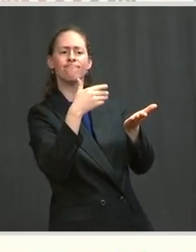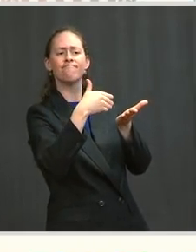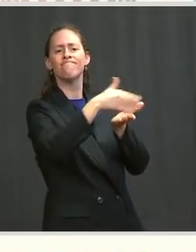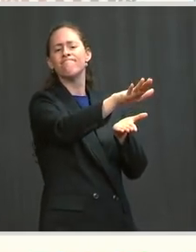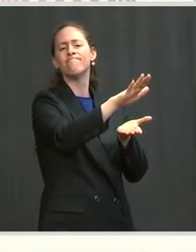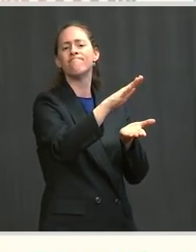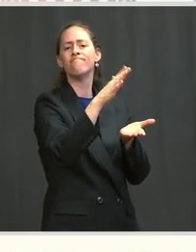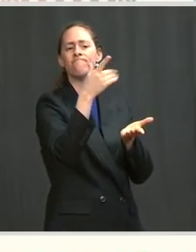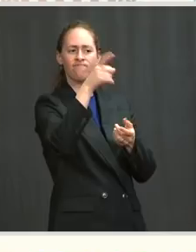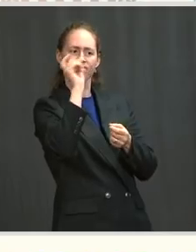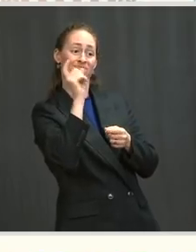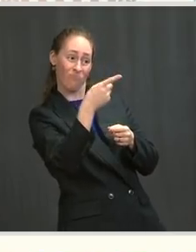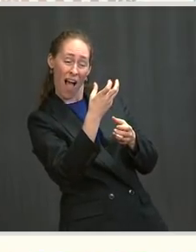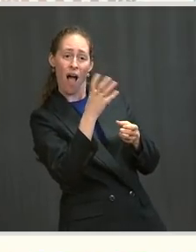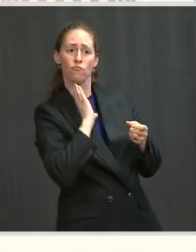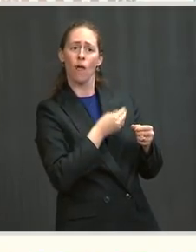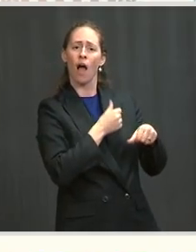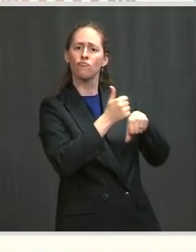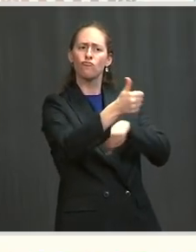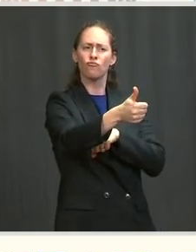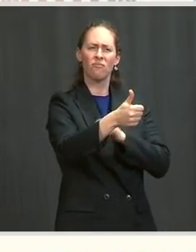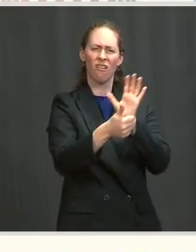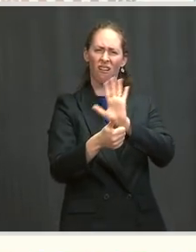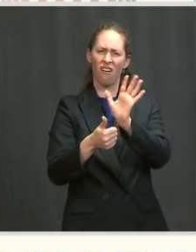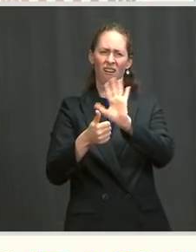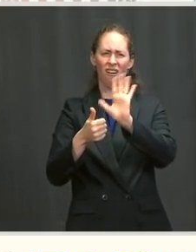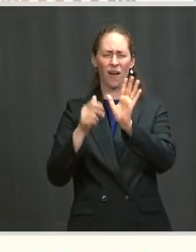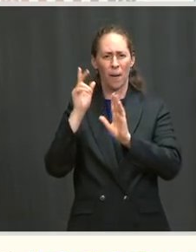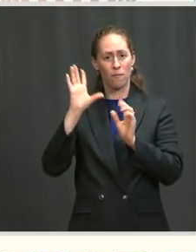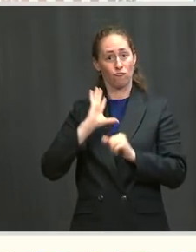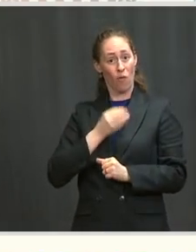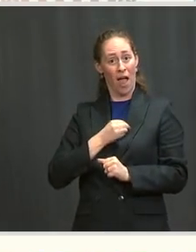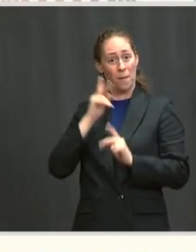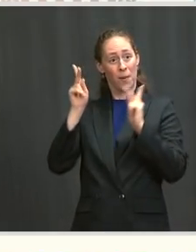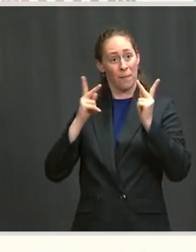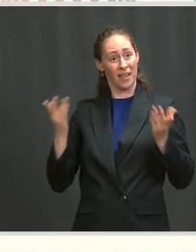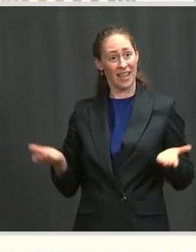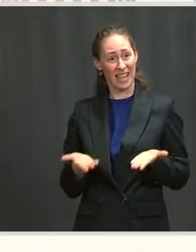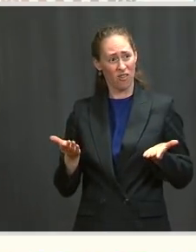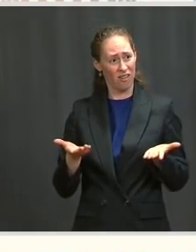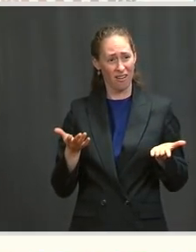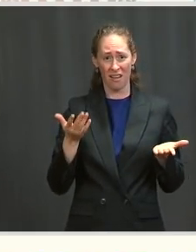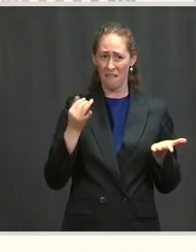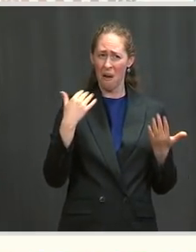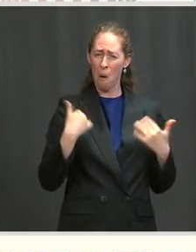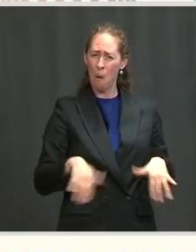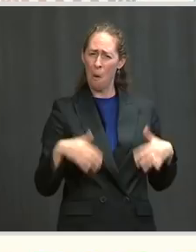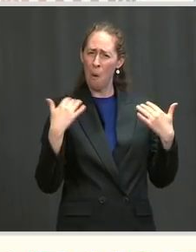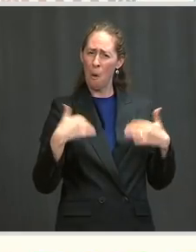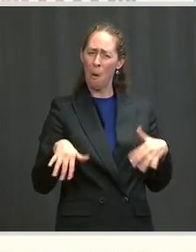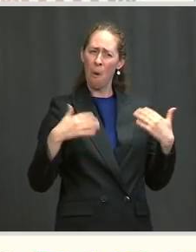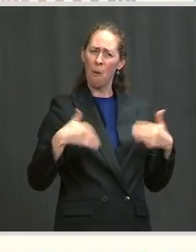Telling America that transgender people do not exist amounts to telling very real transgender people